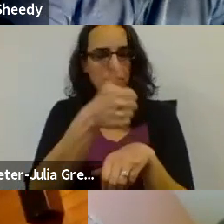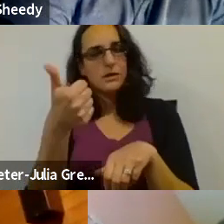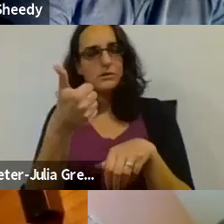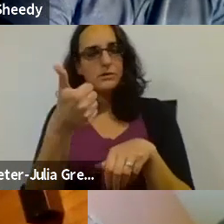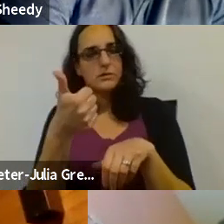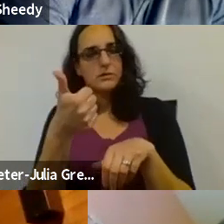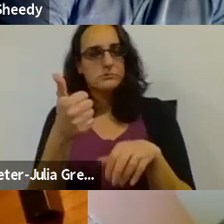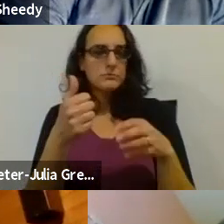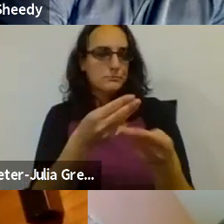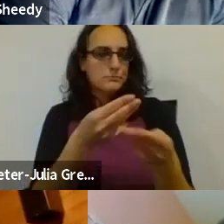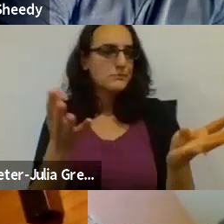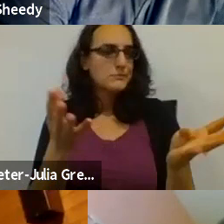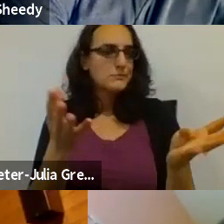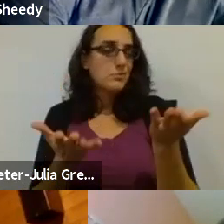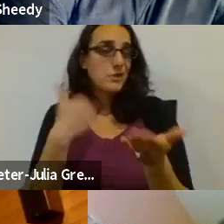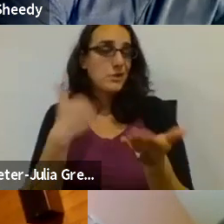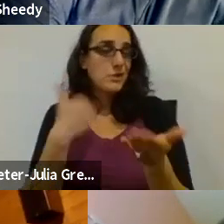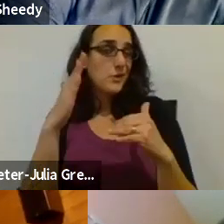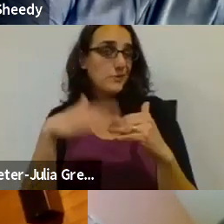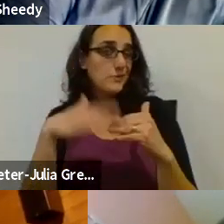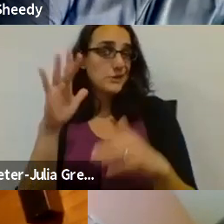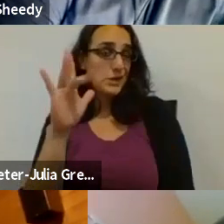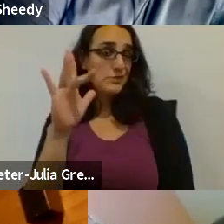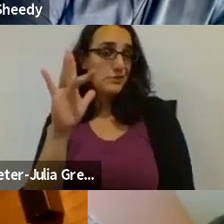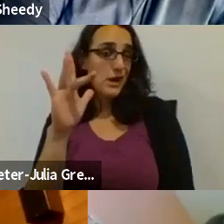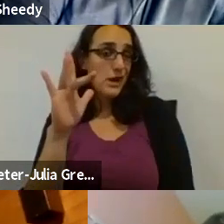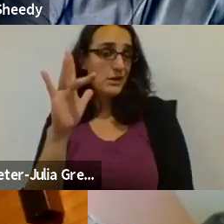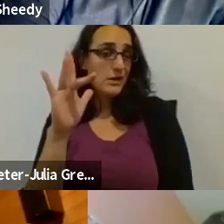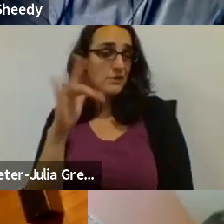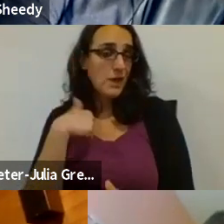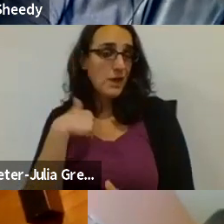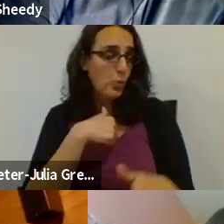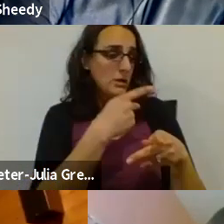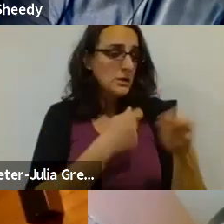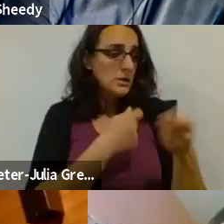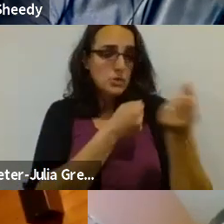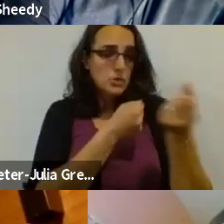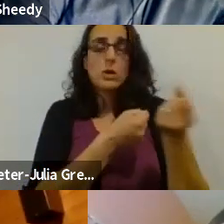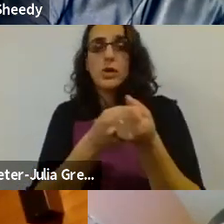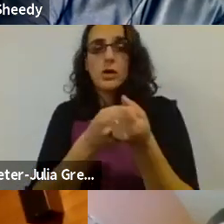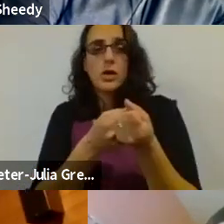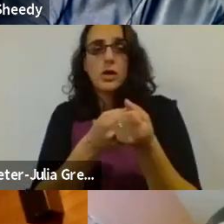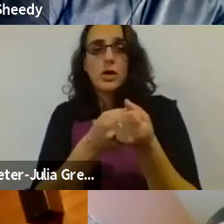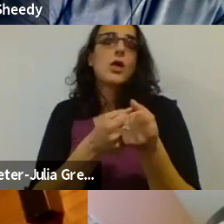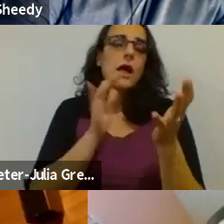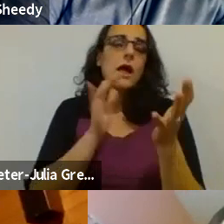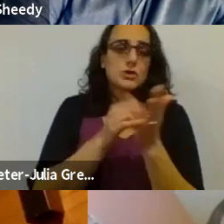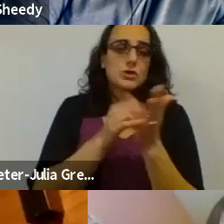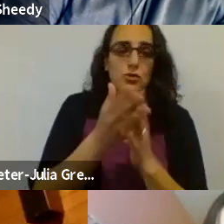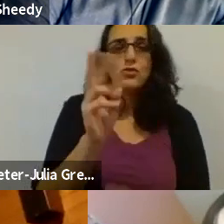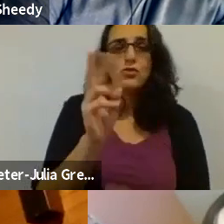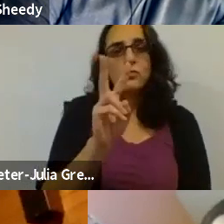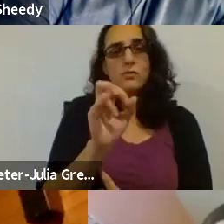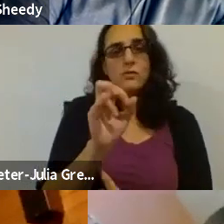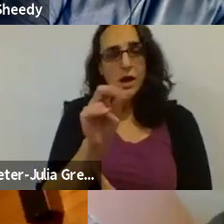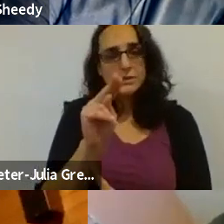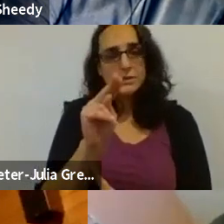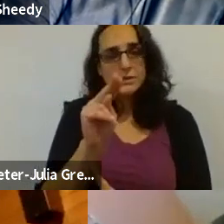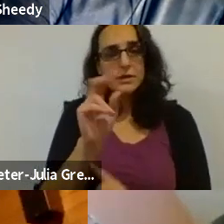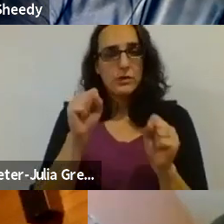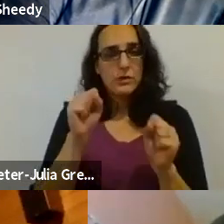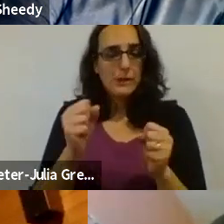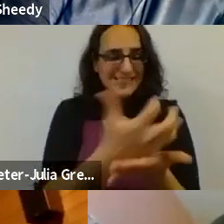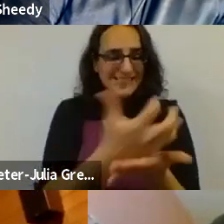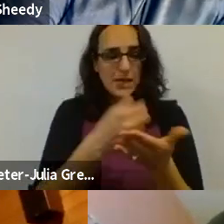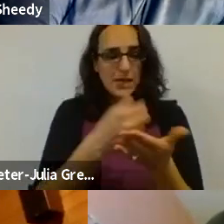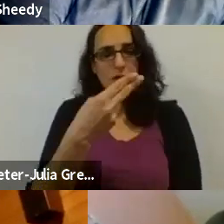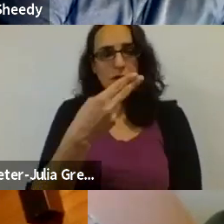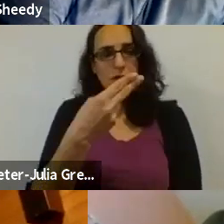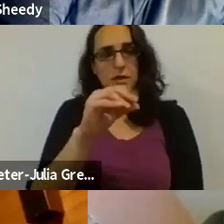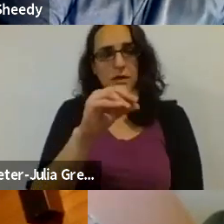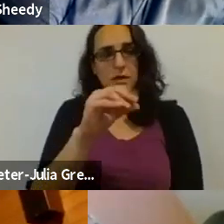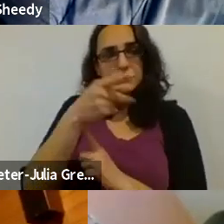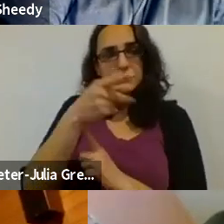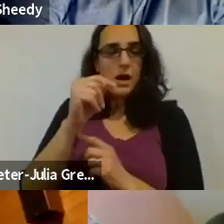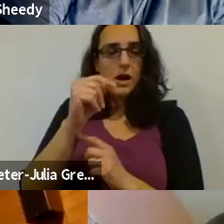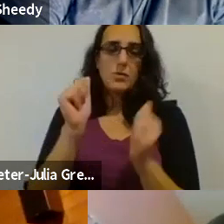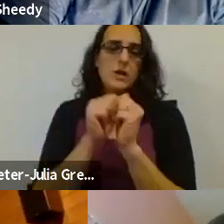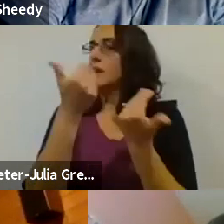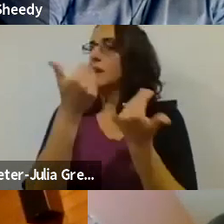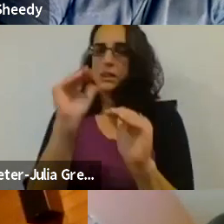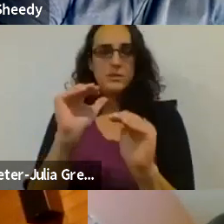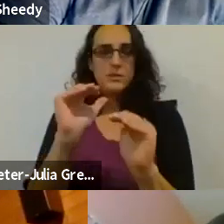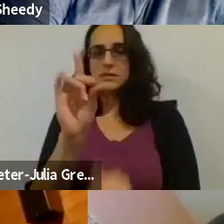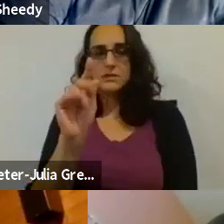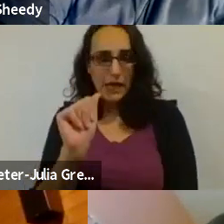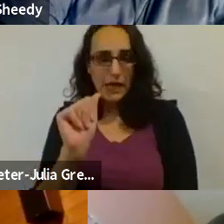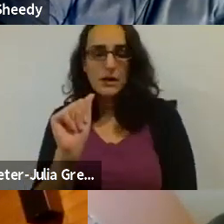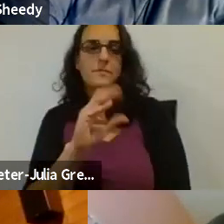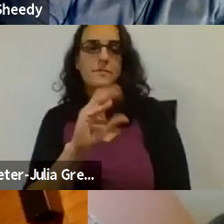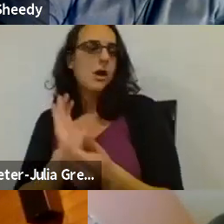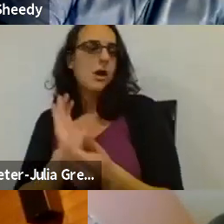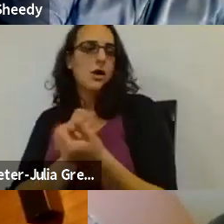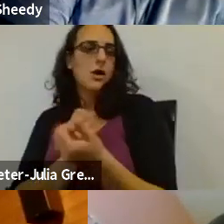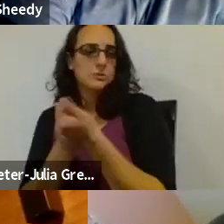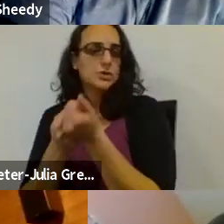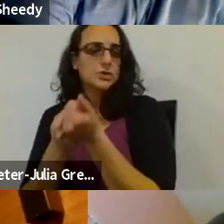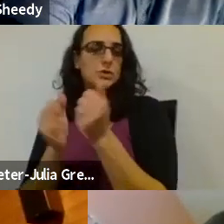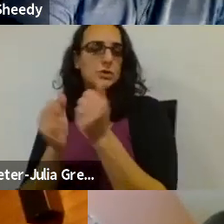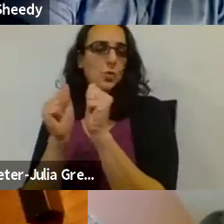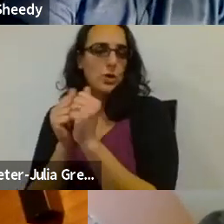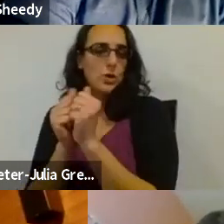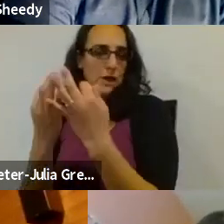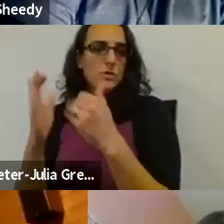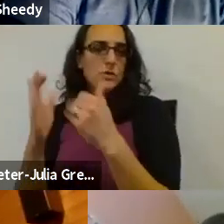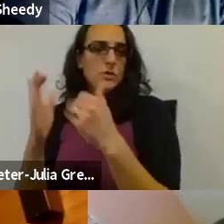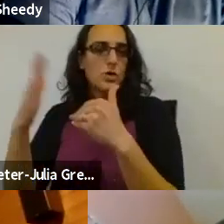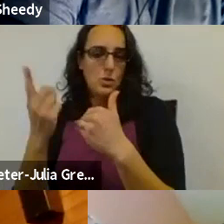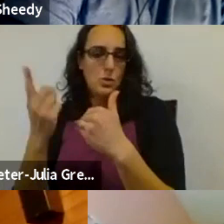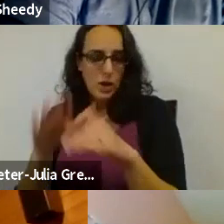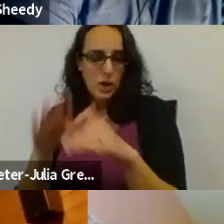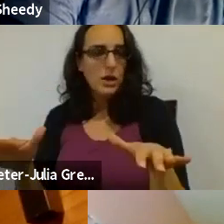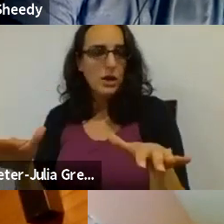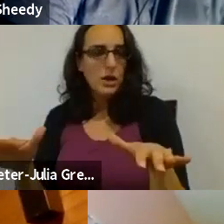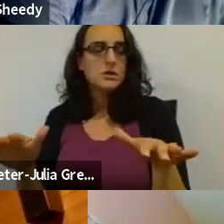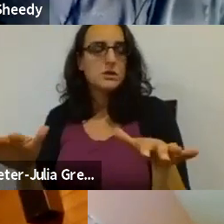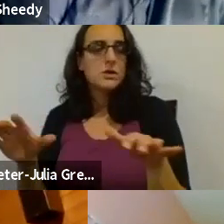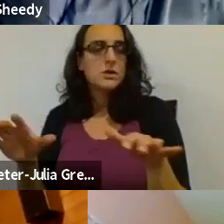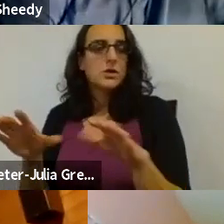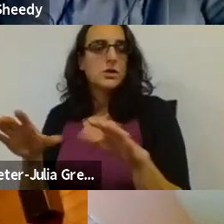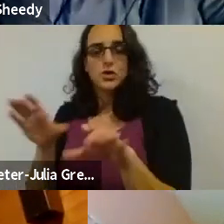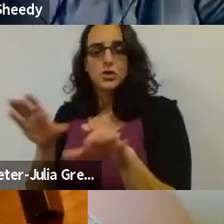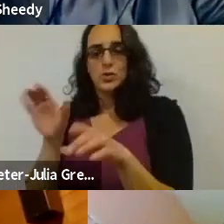Karen Winsper: But we have probably over 25 right now that we are taking care of and that is through Verizon, we were able to get hotspots with unlimited data and sponsorships for families with more than one child, we're doing through Comcast. So that has worked out well.